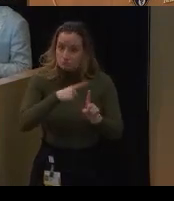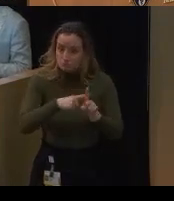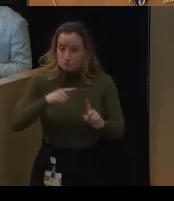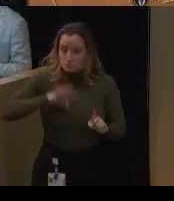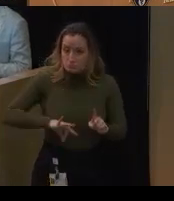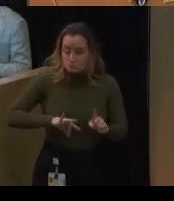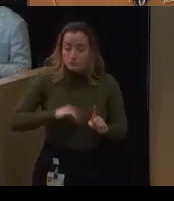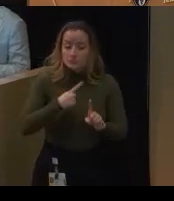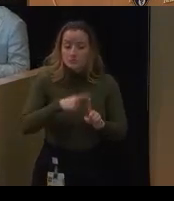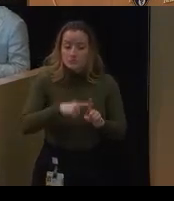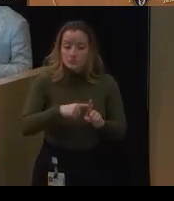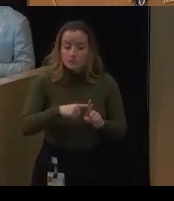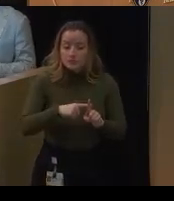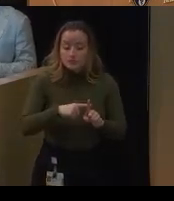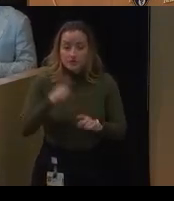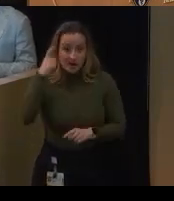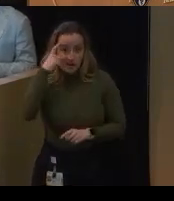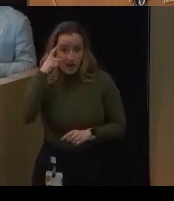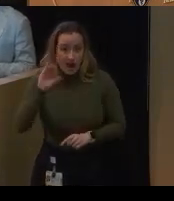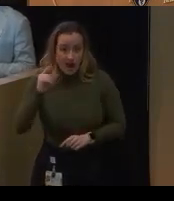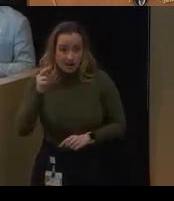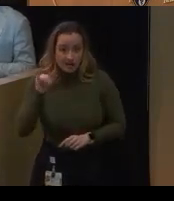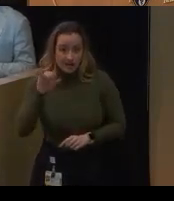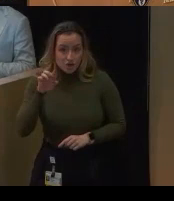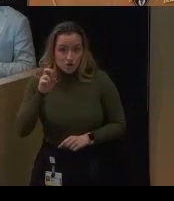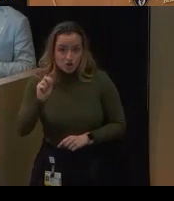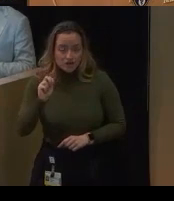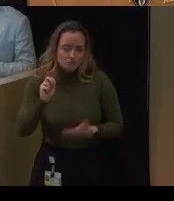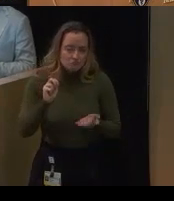small uh effect on cognition although that effect was not statistically significant